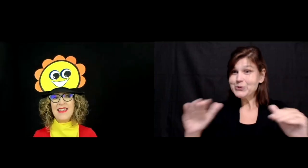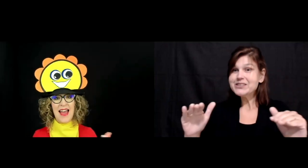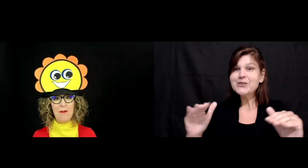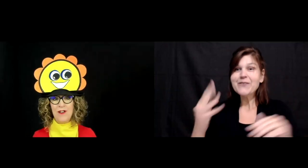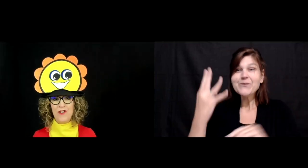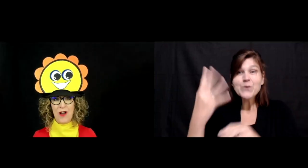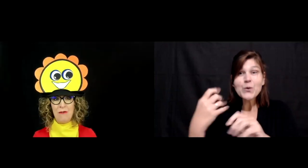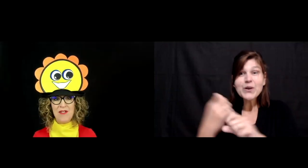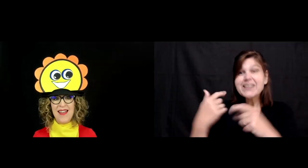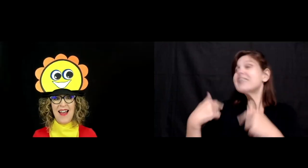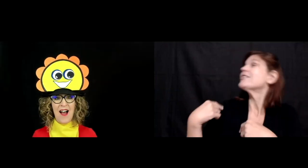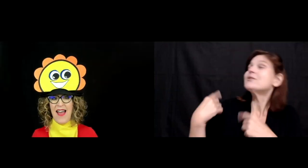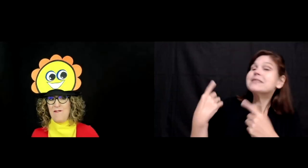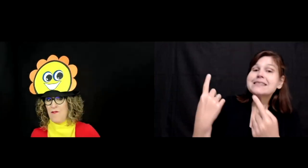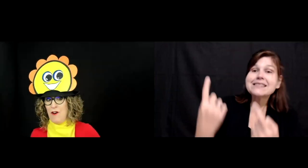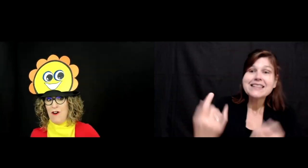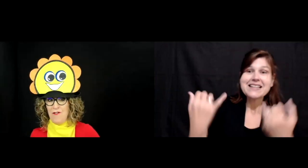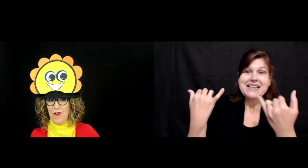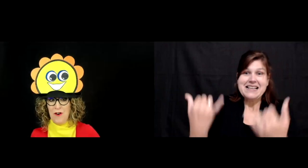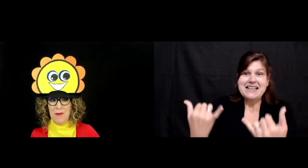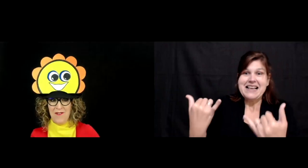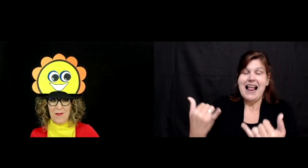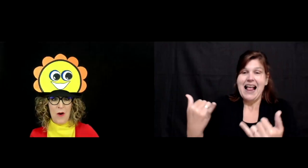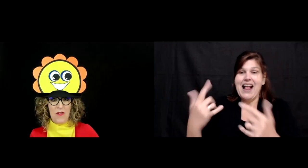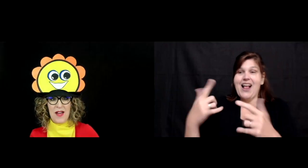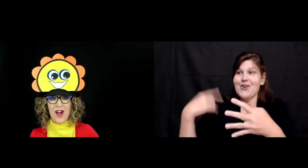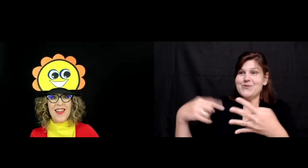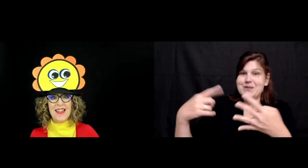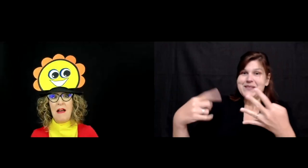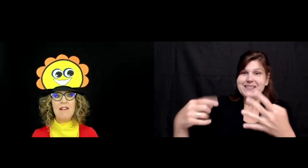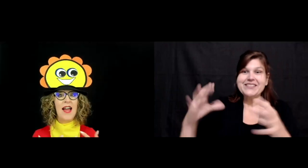and countless shows with my colleagues in America